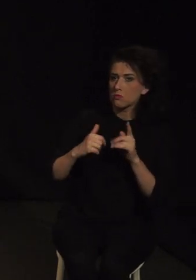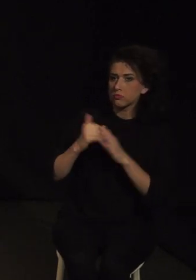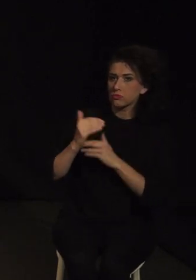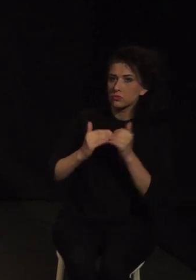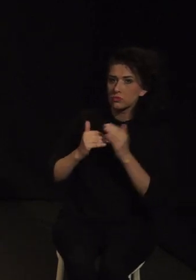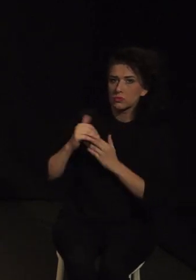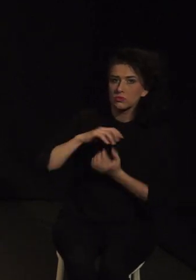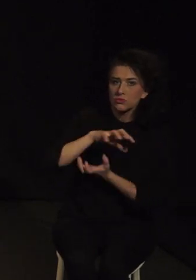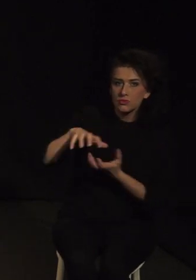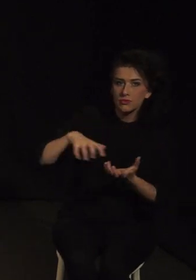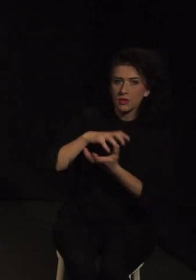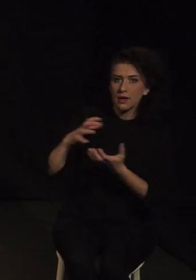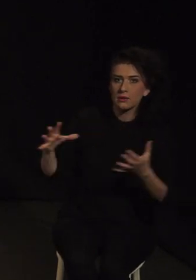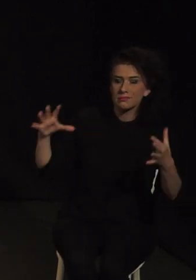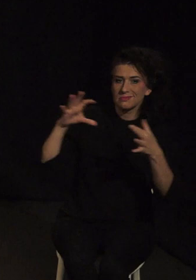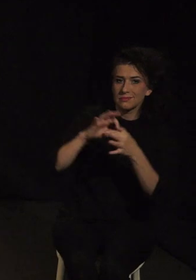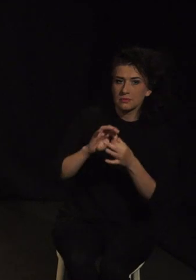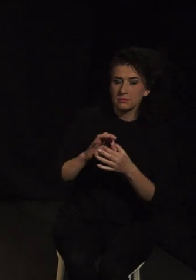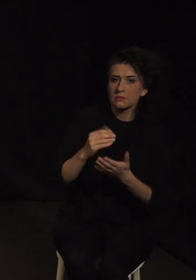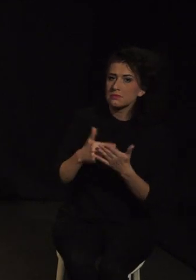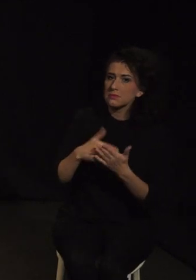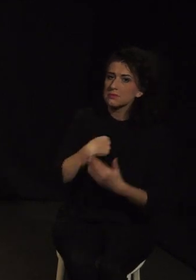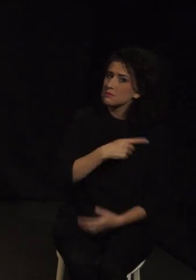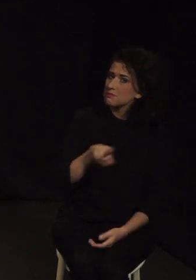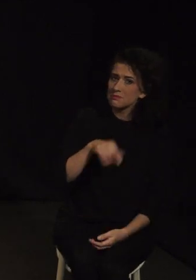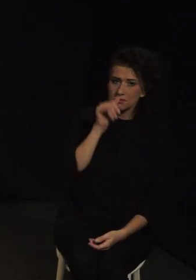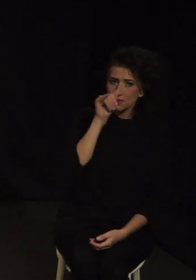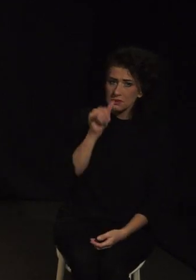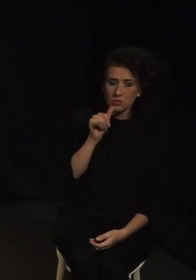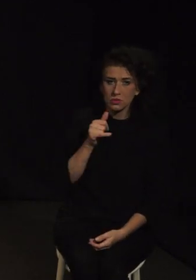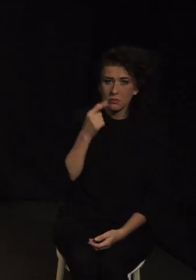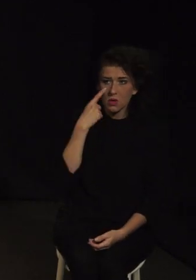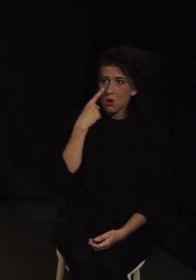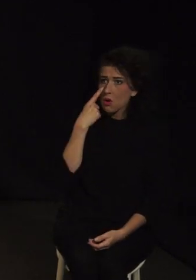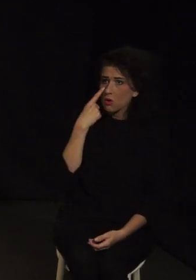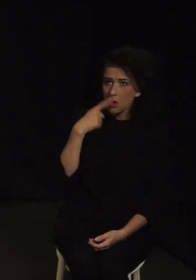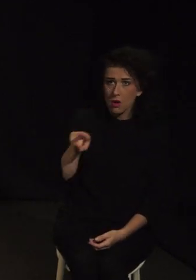It's not enough to have a look at it on the phone,